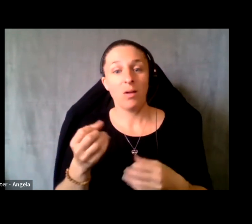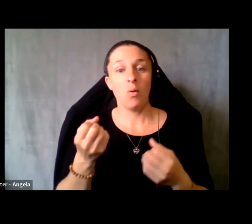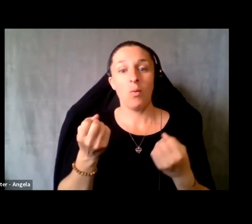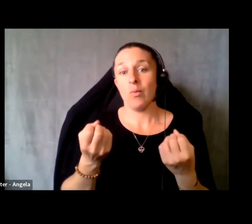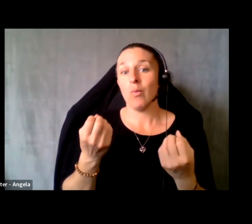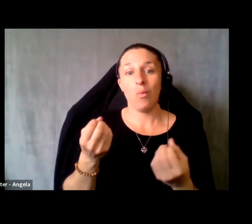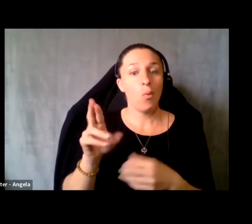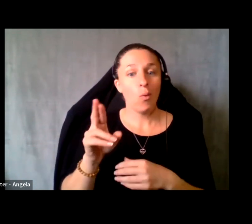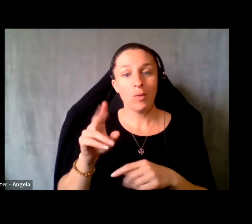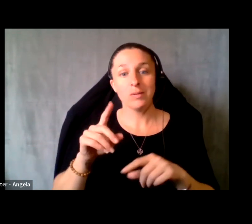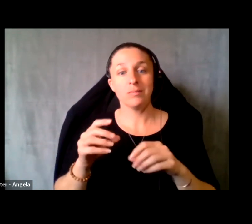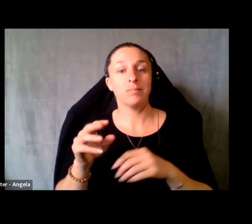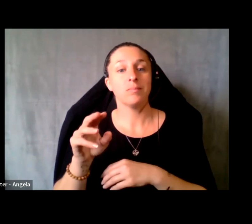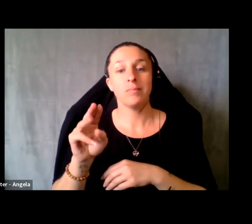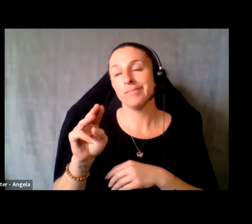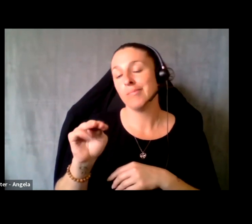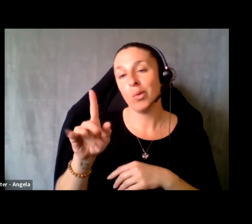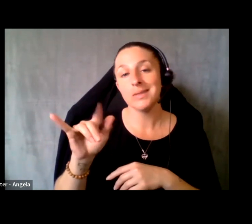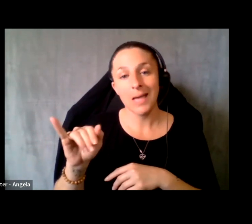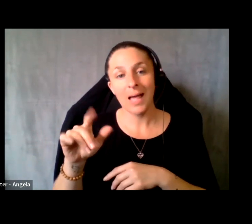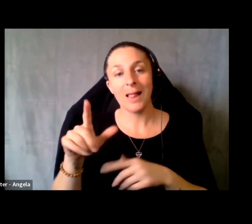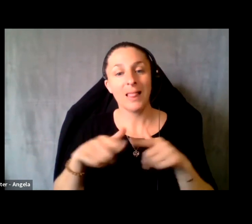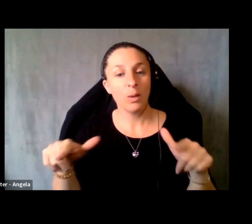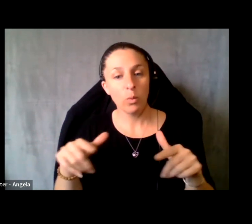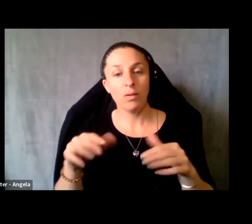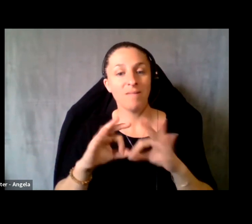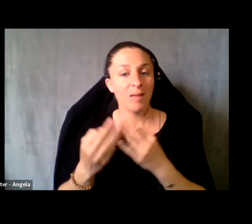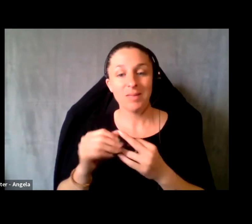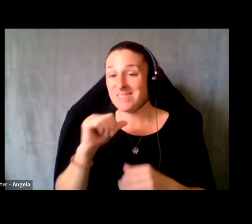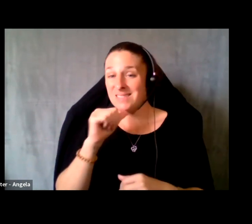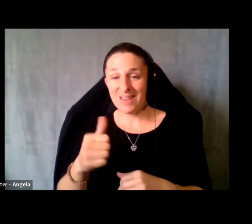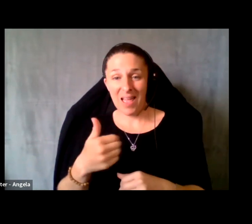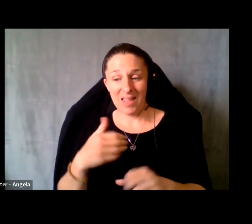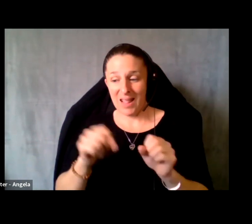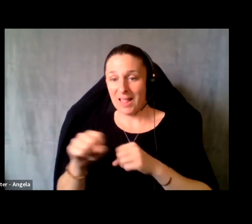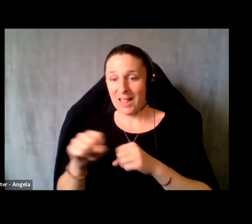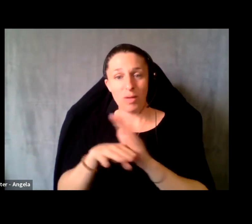that were not able…that were not able to access services. So I bring that perspective